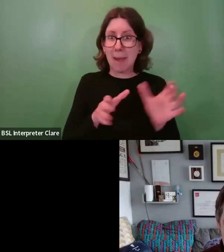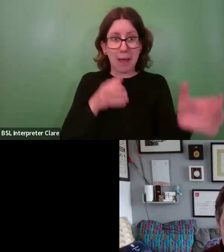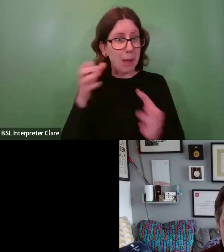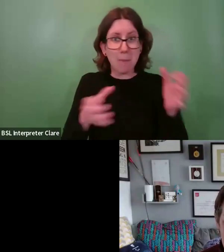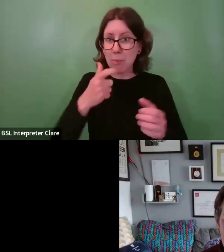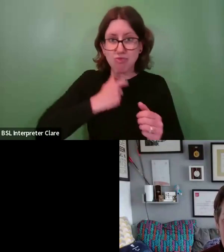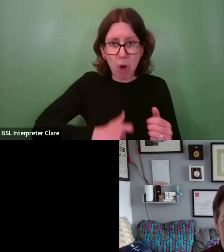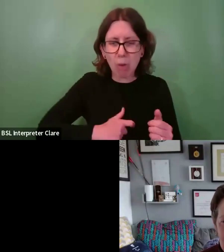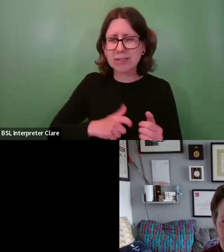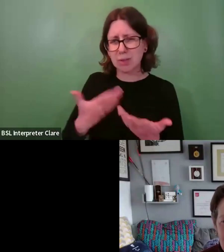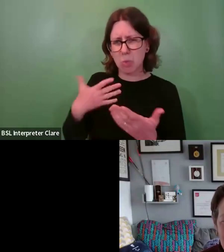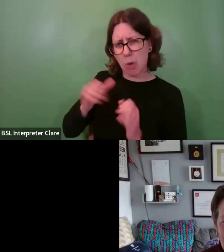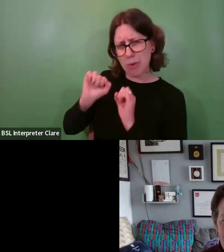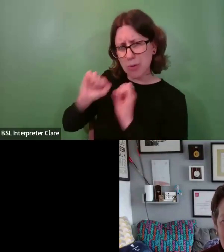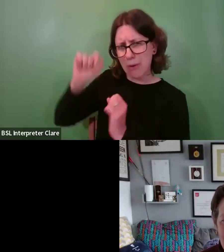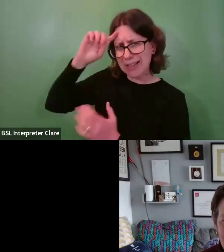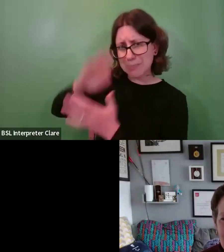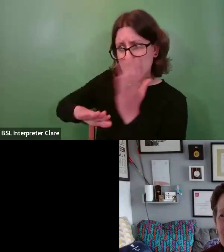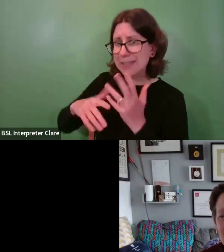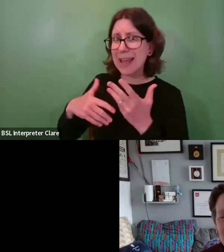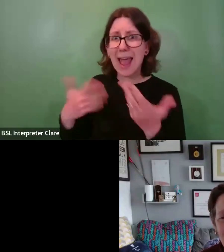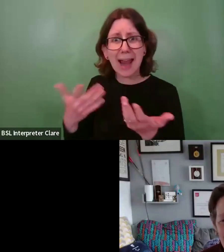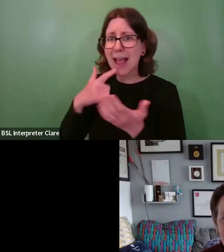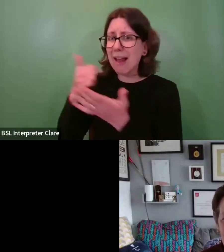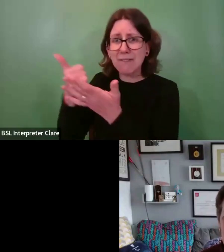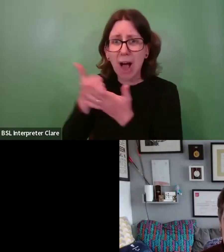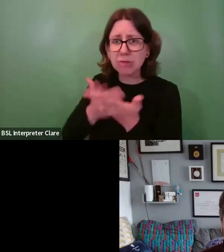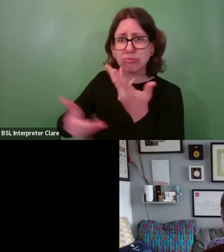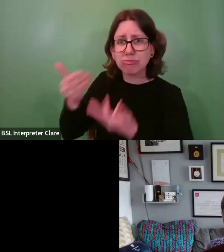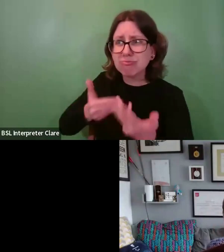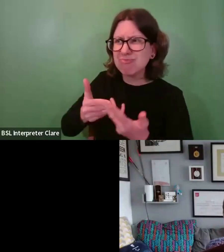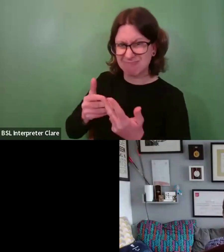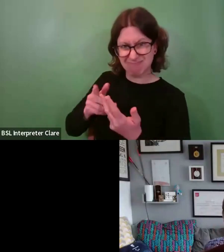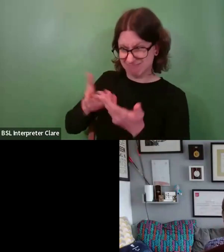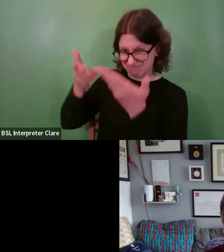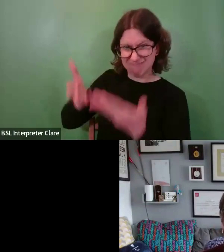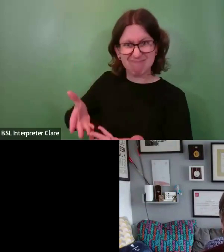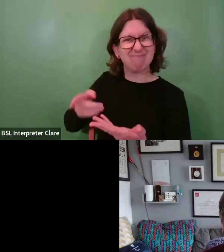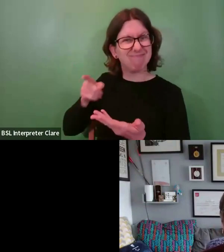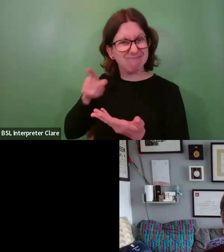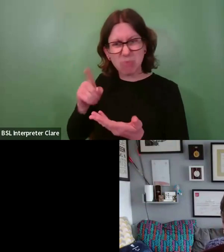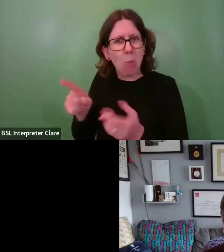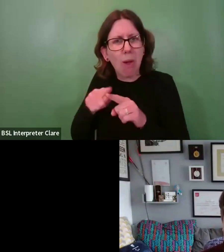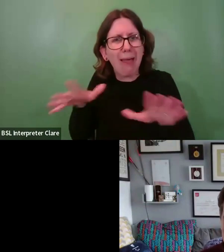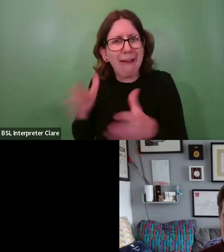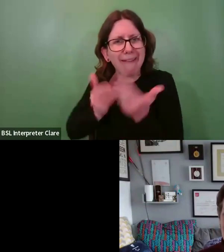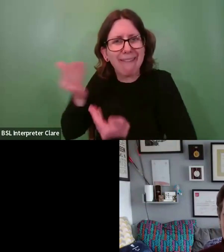hear your experience, Pippa, and any advice you have and yeah, just what it's been like for you carrying out those positions. Pippa: That's great.